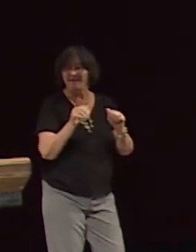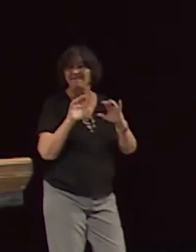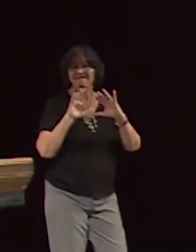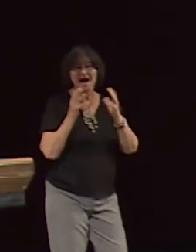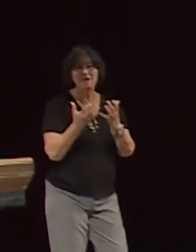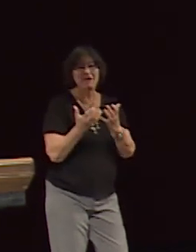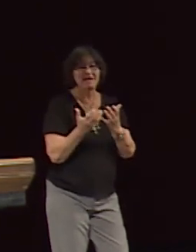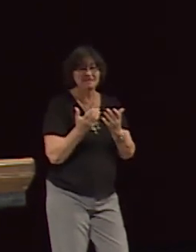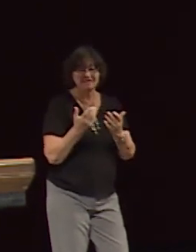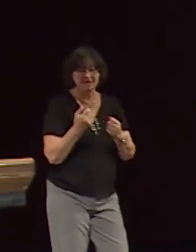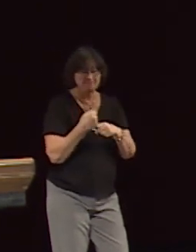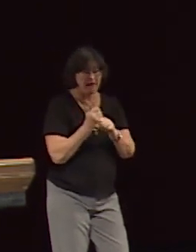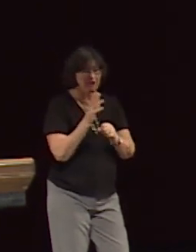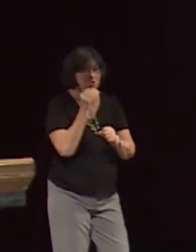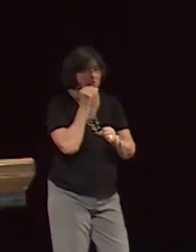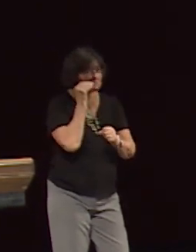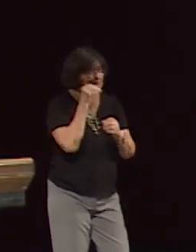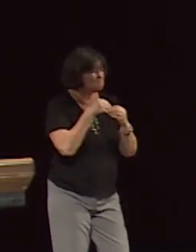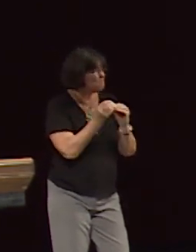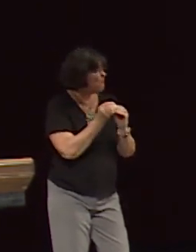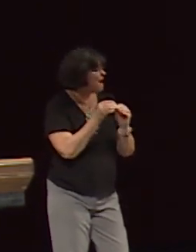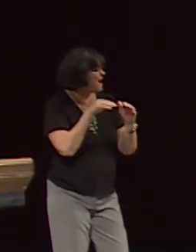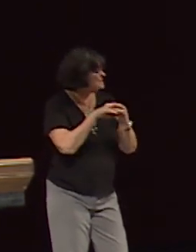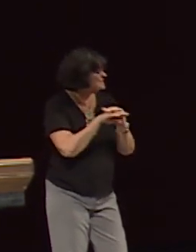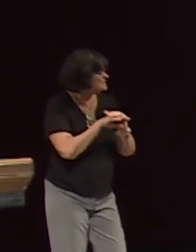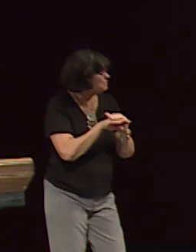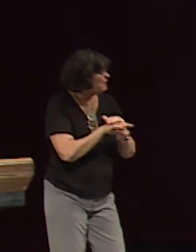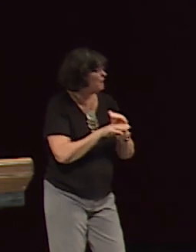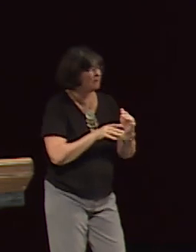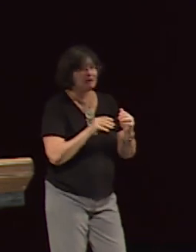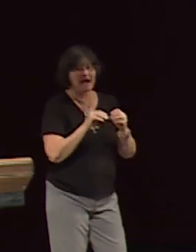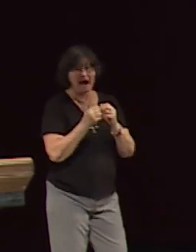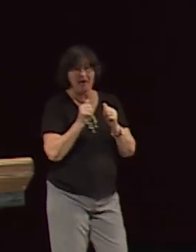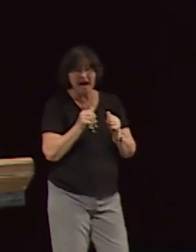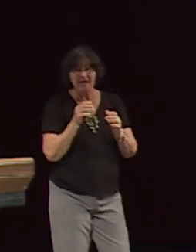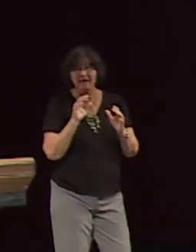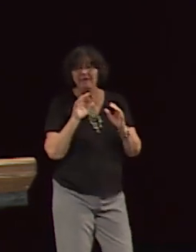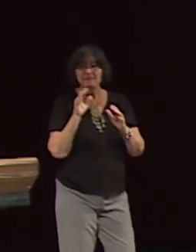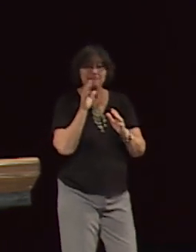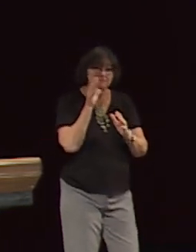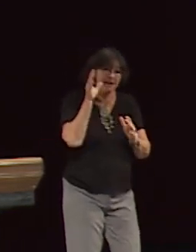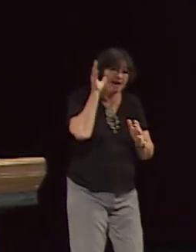And so, how can we make homes more accessible?